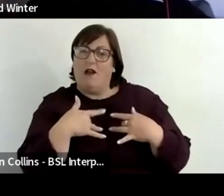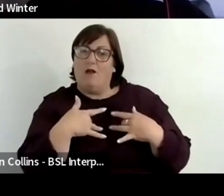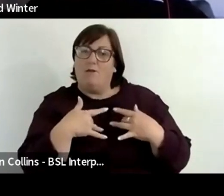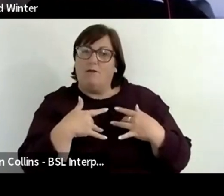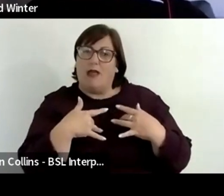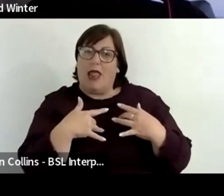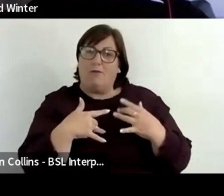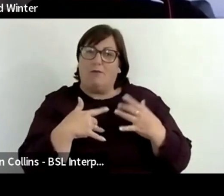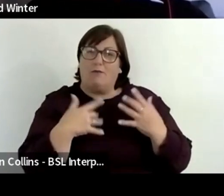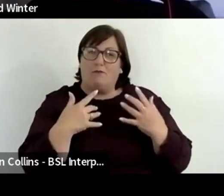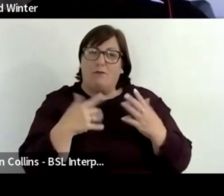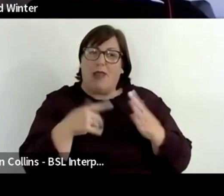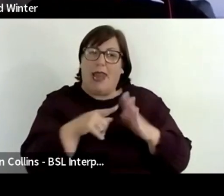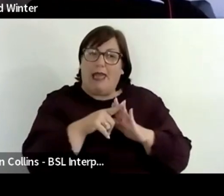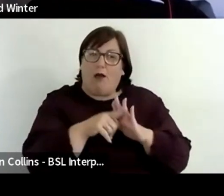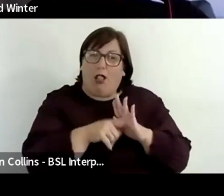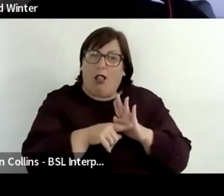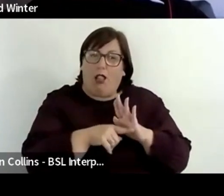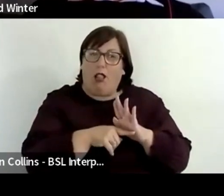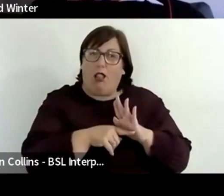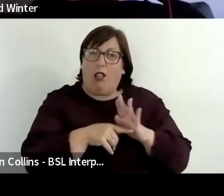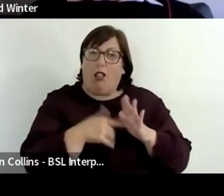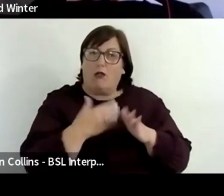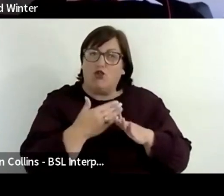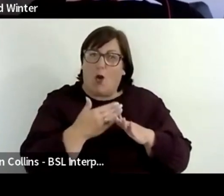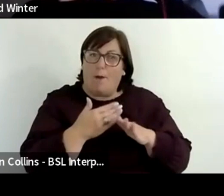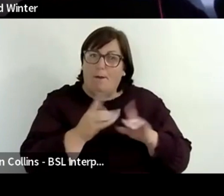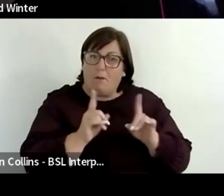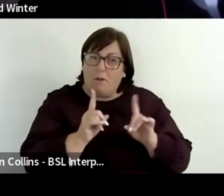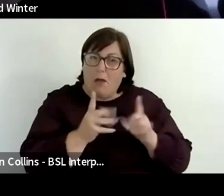We do have a legal department at HS2.